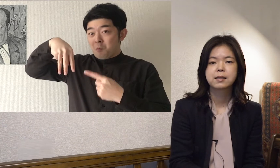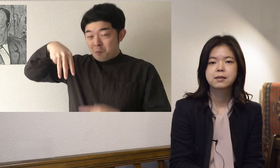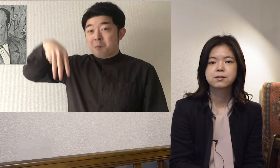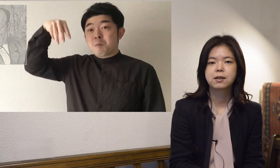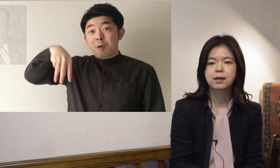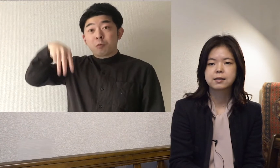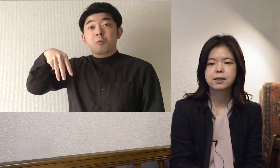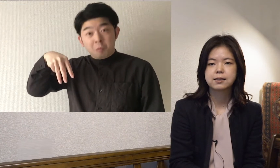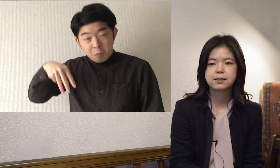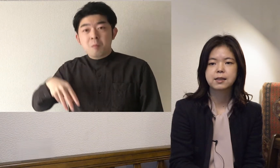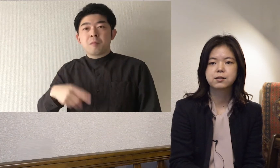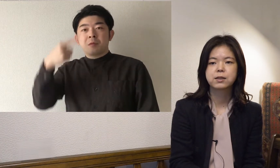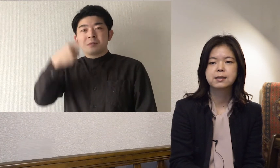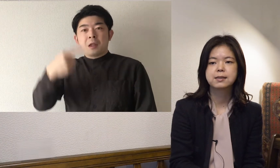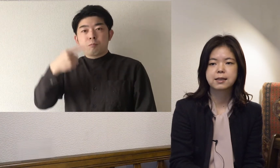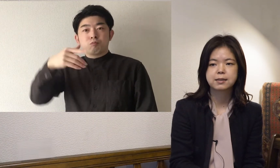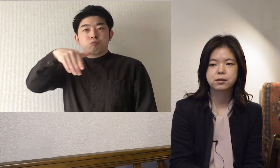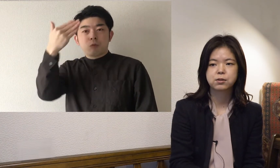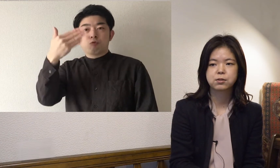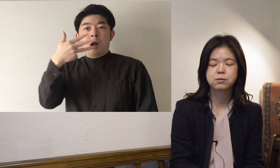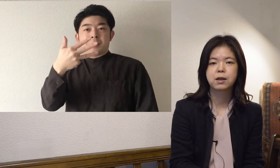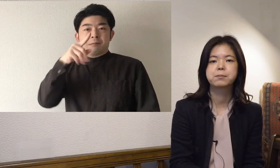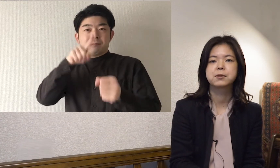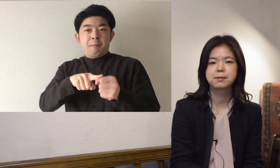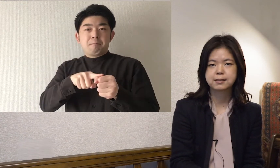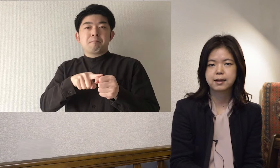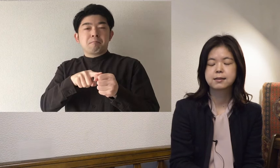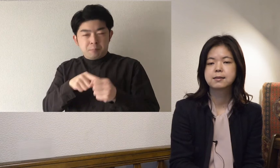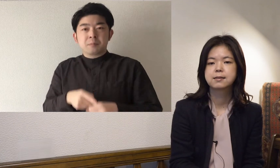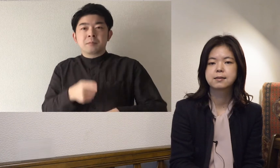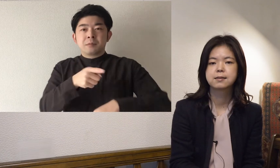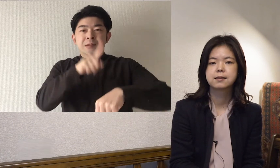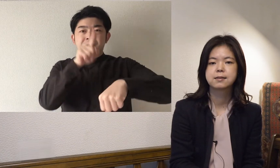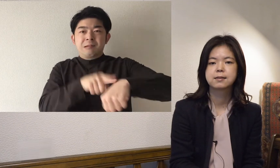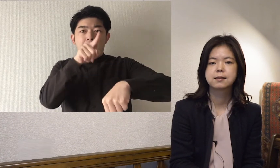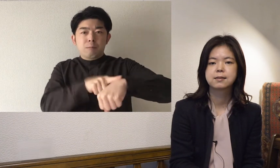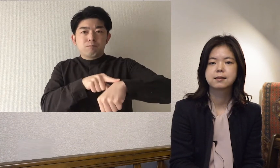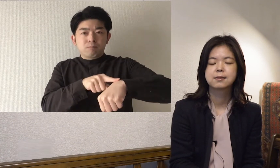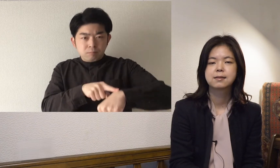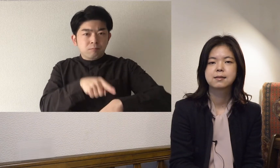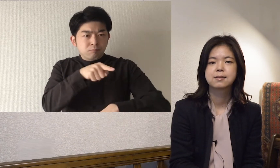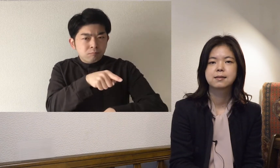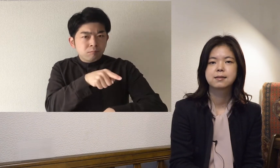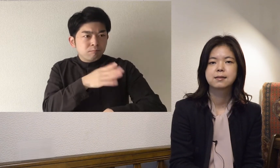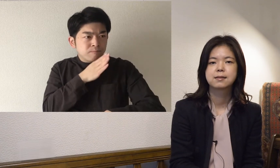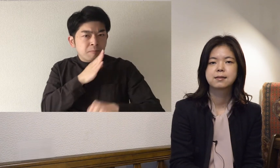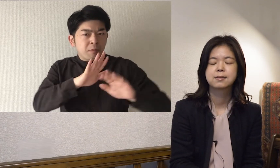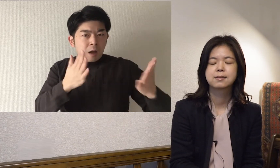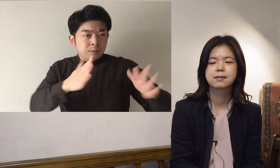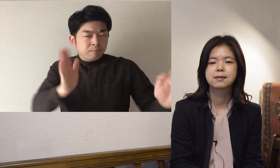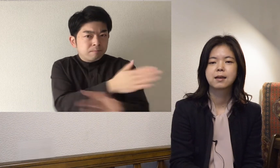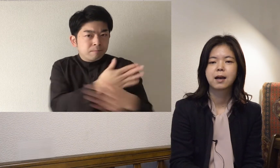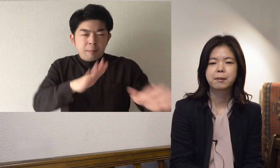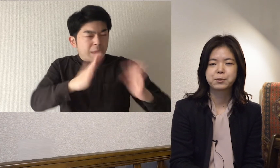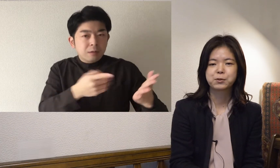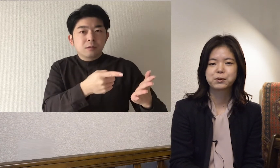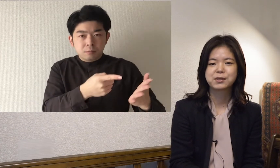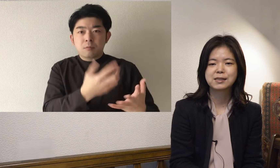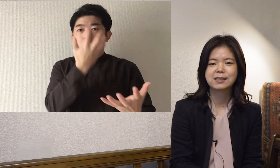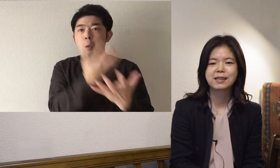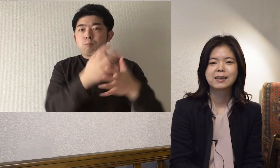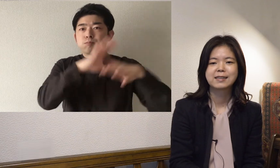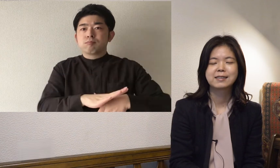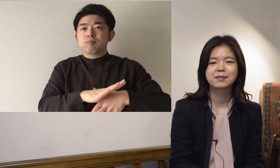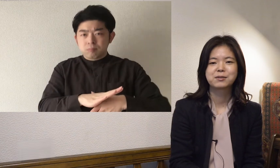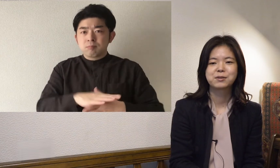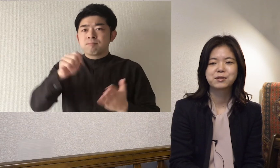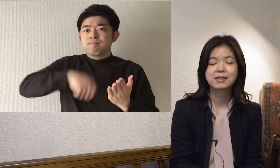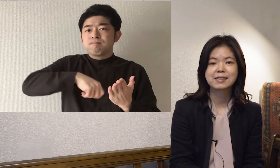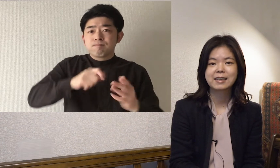He published a paper entitled “Unreality of Time” in 1908.